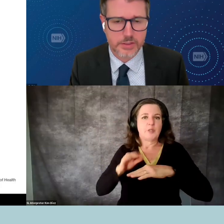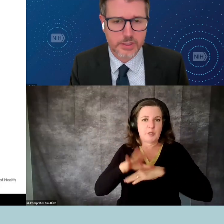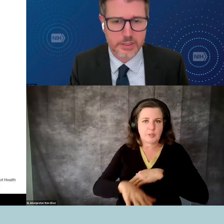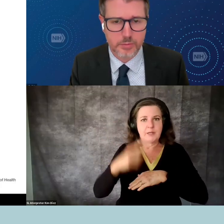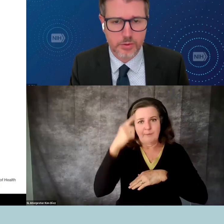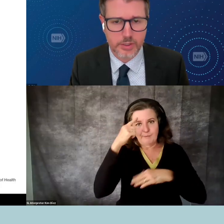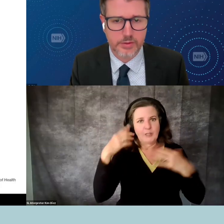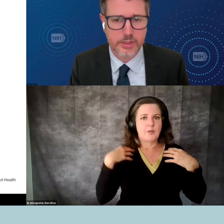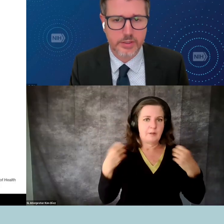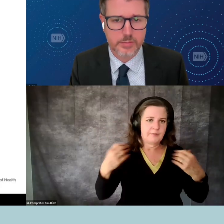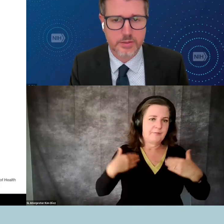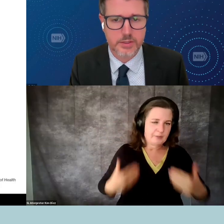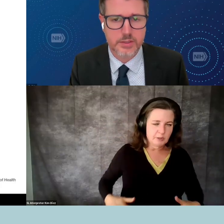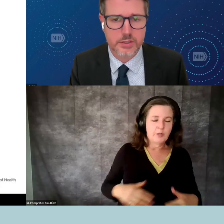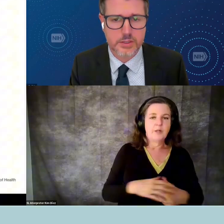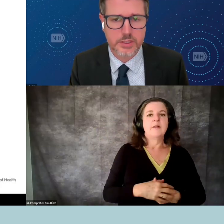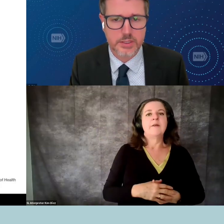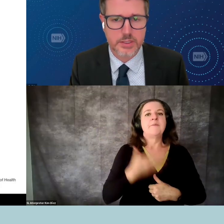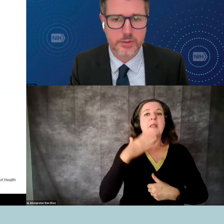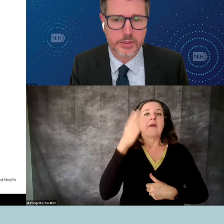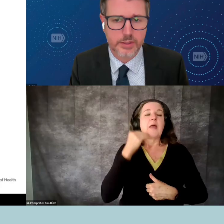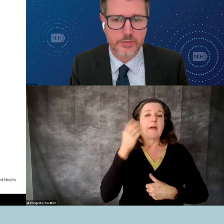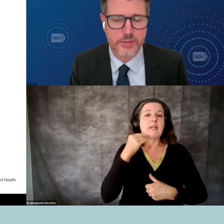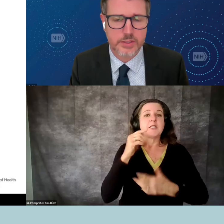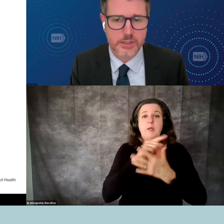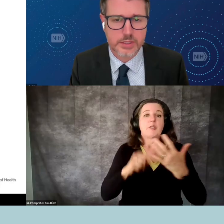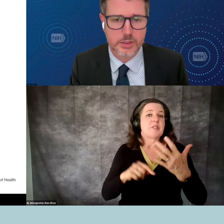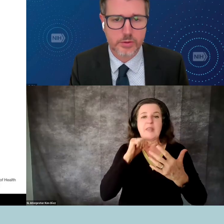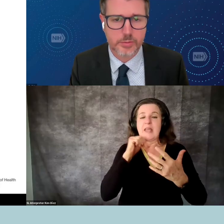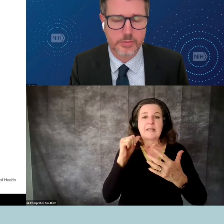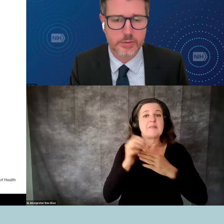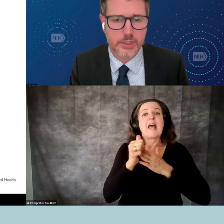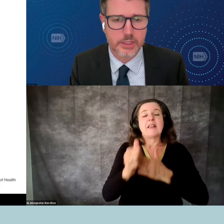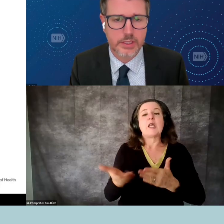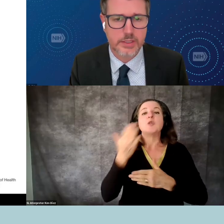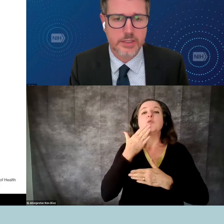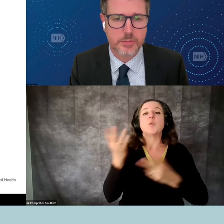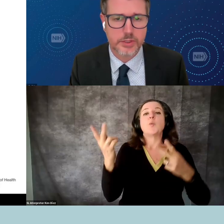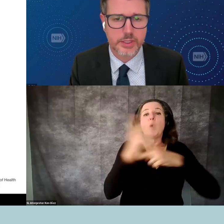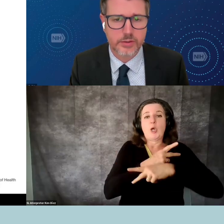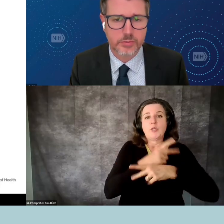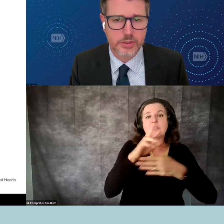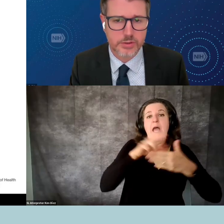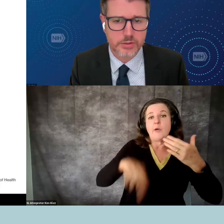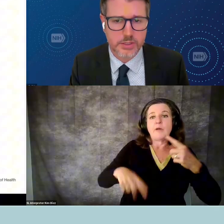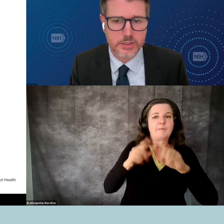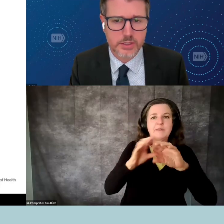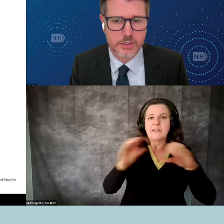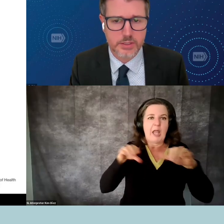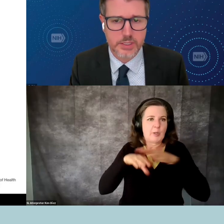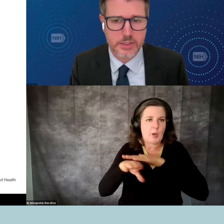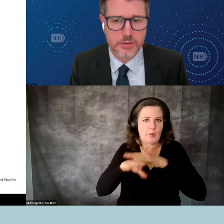factors that lead to poorer health outcomes, such as inaccessible health care facilities and equipment. Disability health research seeks to understand